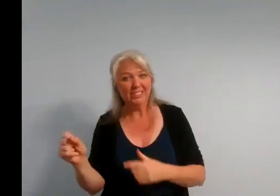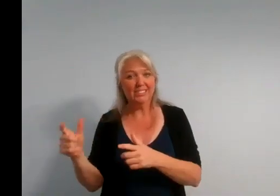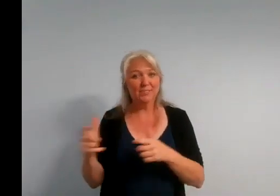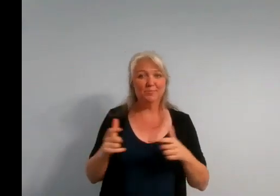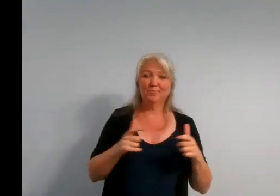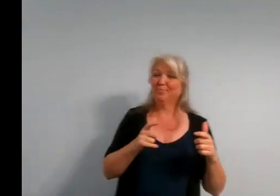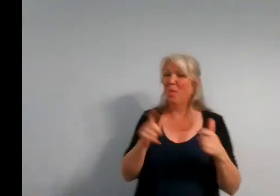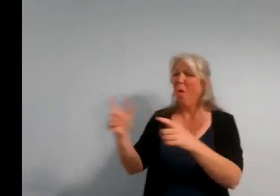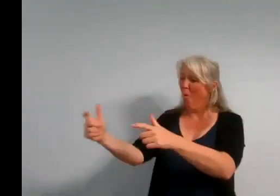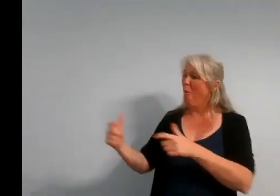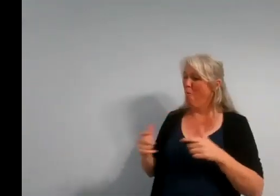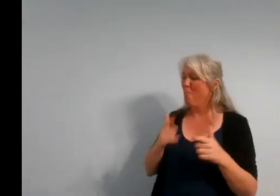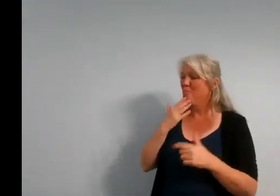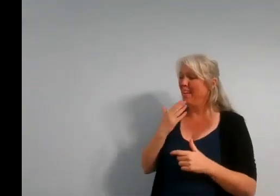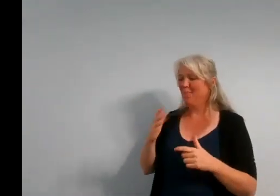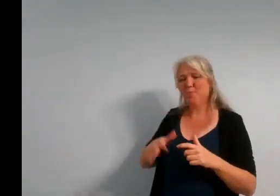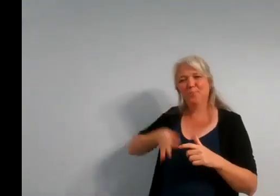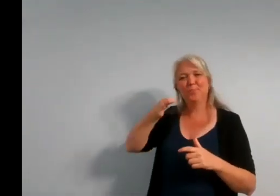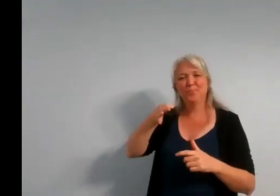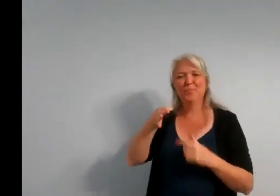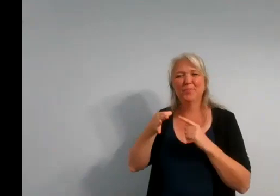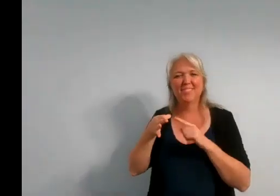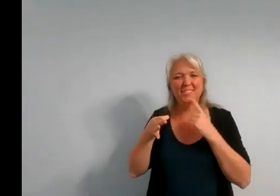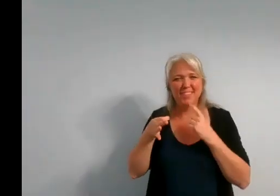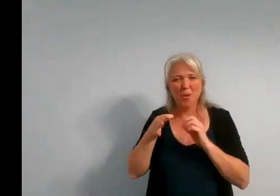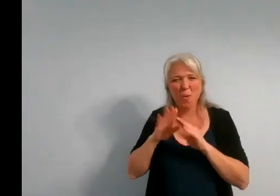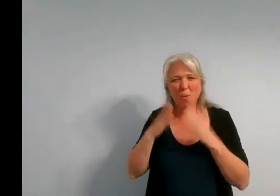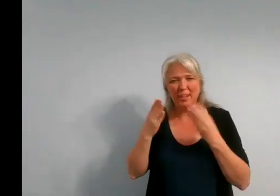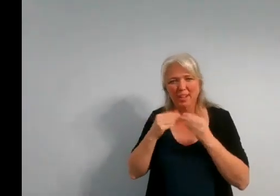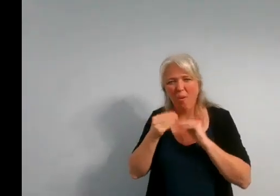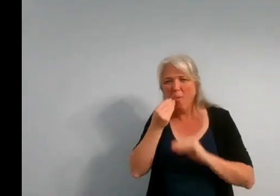I told her. I took a Littmus Lozenge and unwrapped it and put it in my mouth.